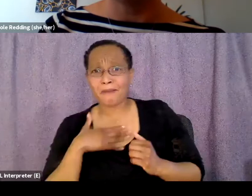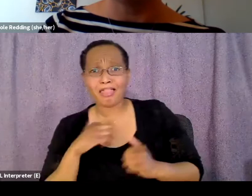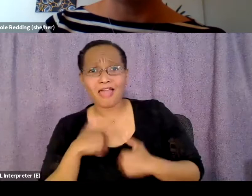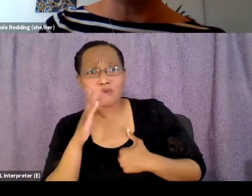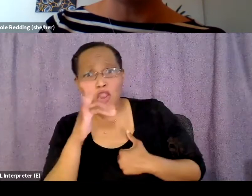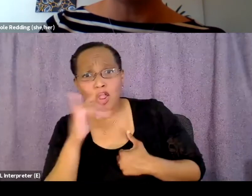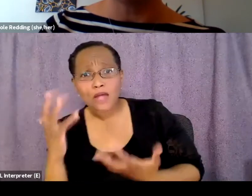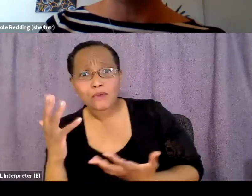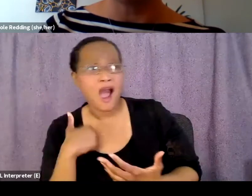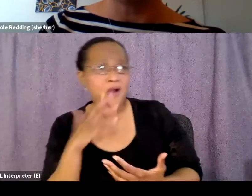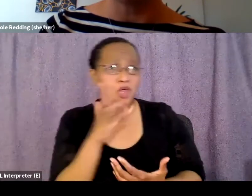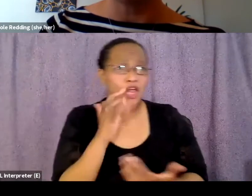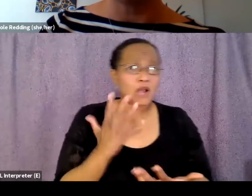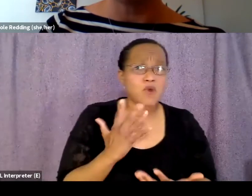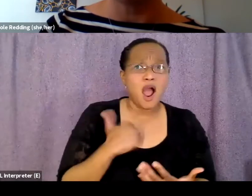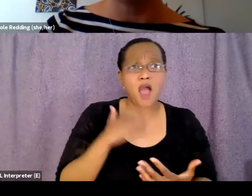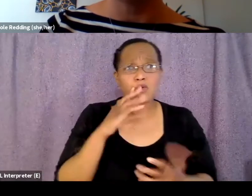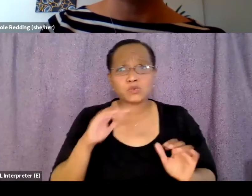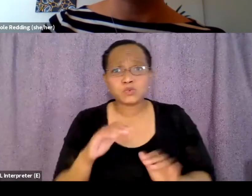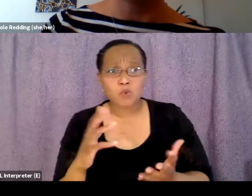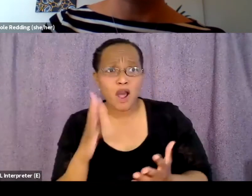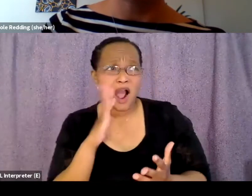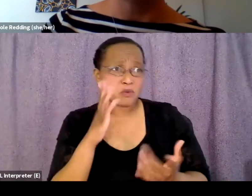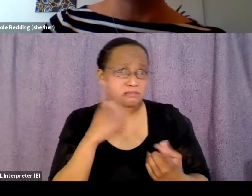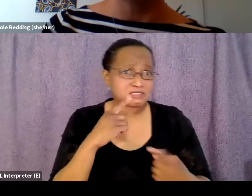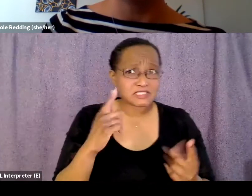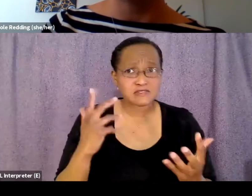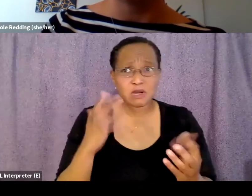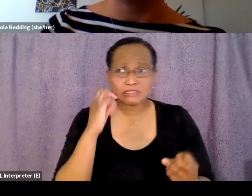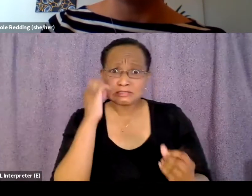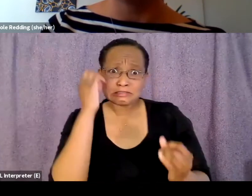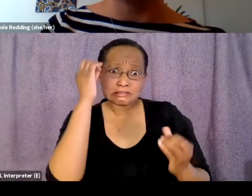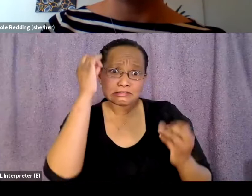like and whether or not I was going to be successful, I believed, when I was in college,